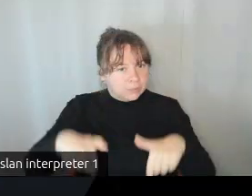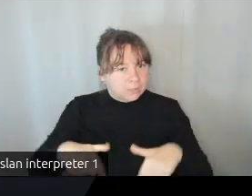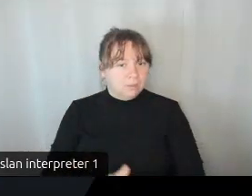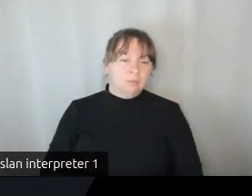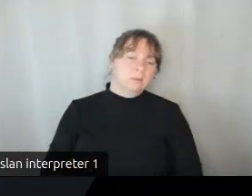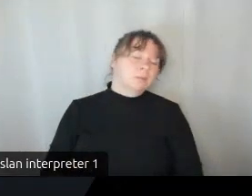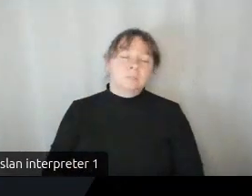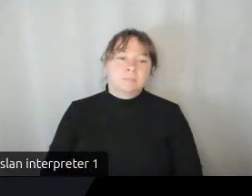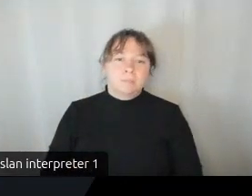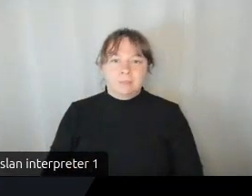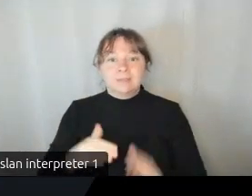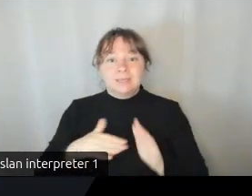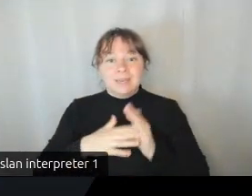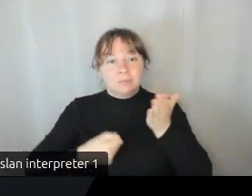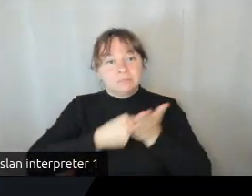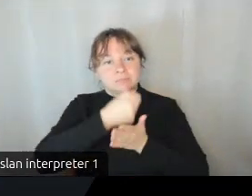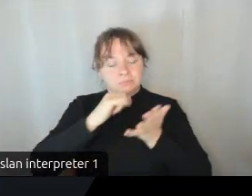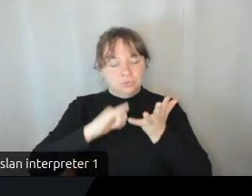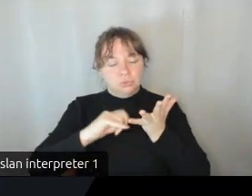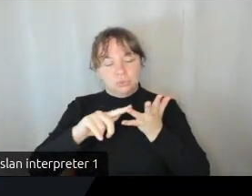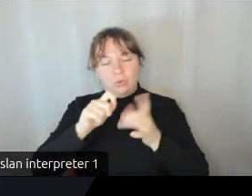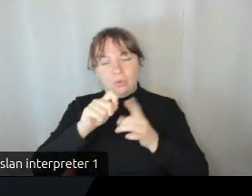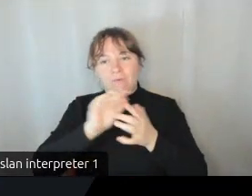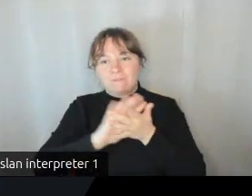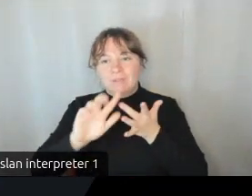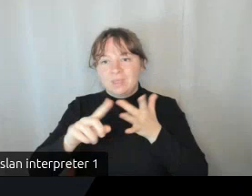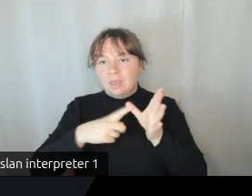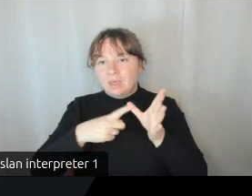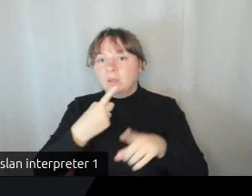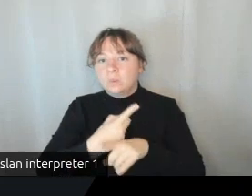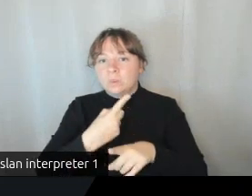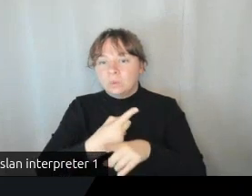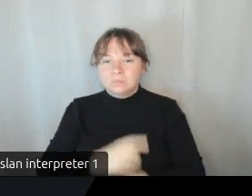So I'm going to hand over to Sophia now to start the content. Thanks Sophia. Thank you.